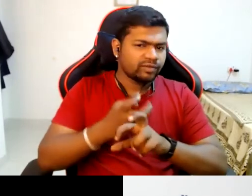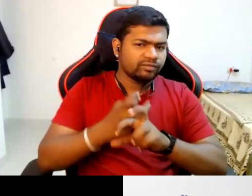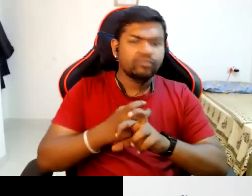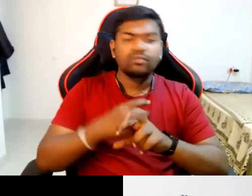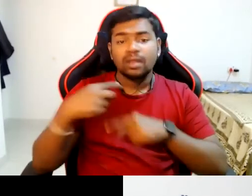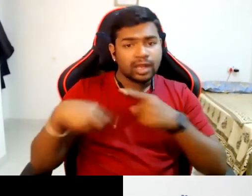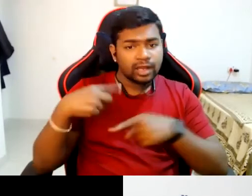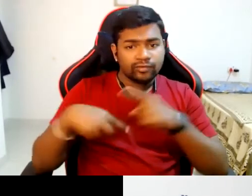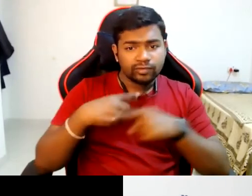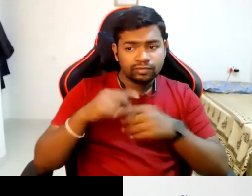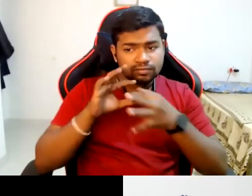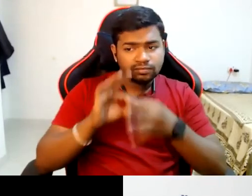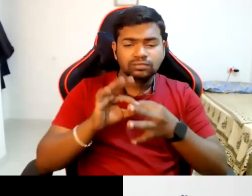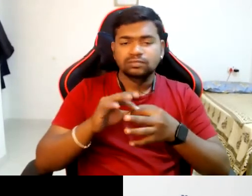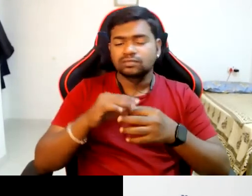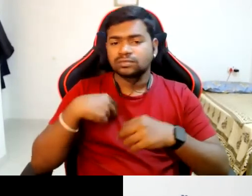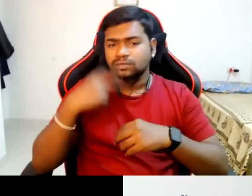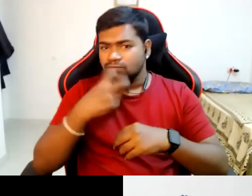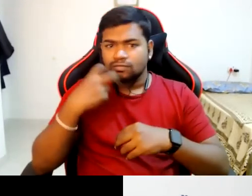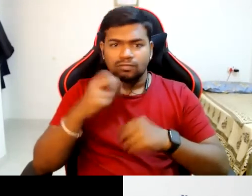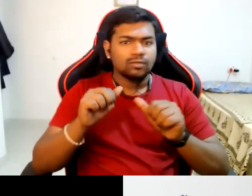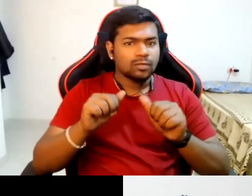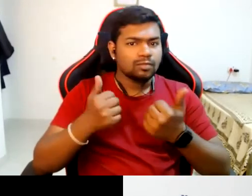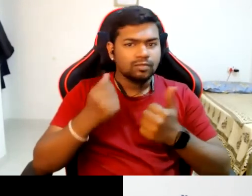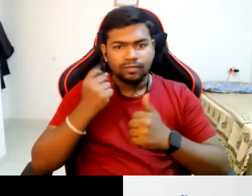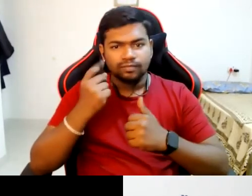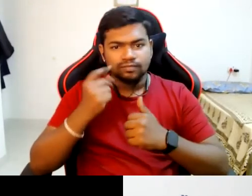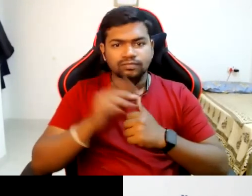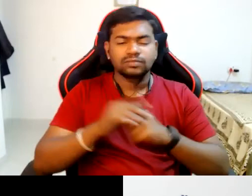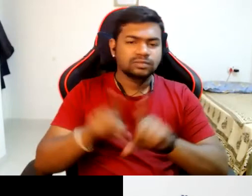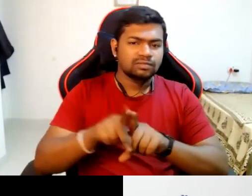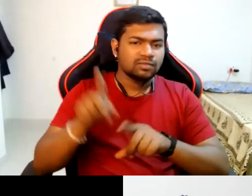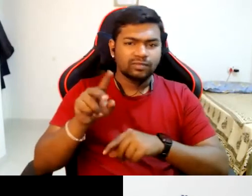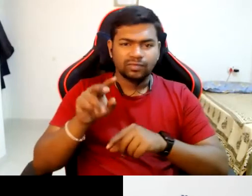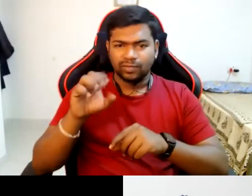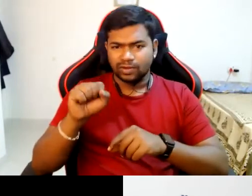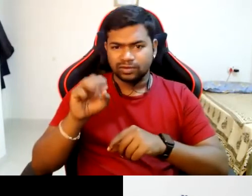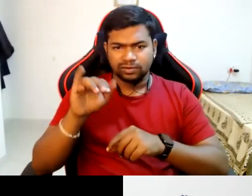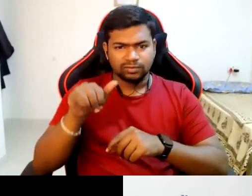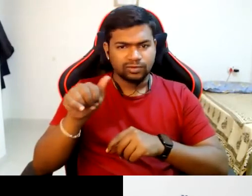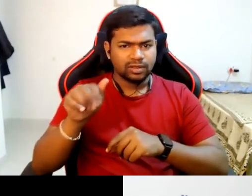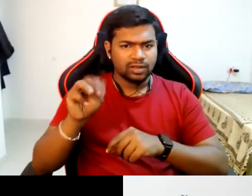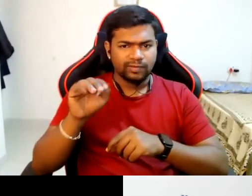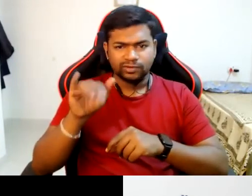soon as, i discocer my problem, I used to belive a lot in Swami Vivekanada. as it always like Arise,Awake and stop not,